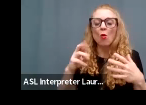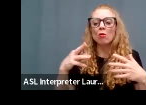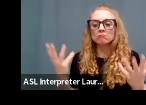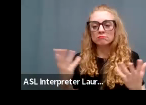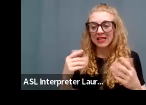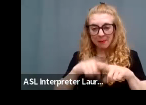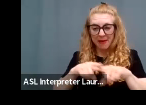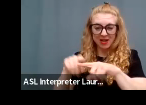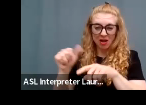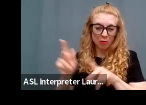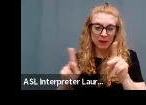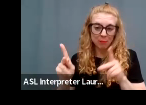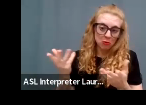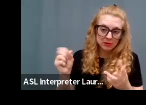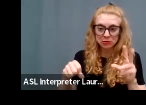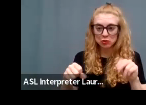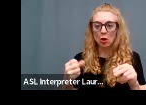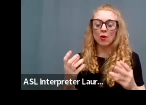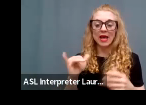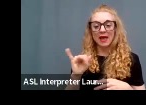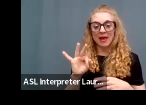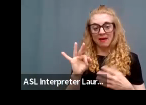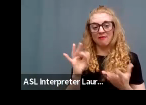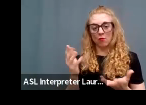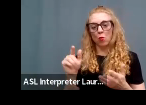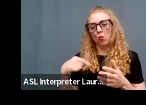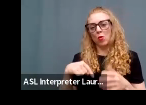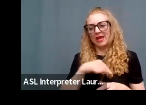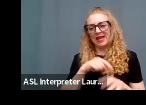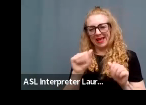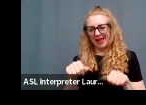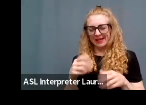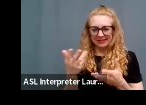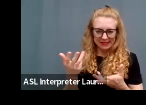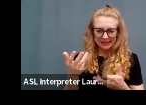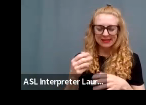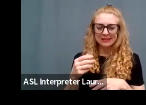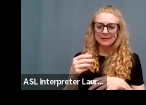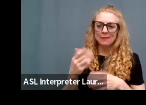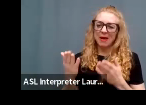and is some of that stuff that we could some of that dependence we could take away through the use